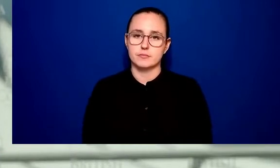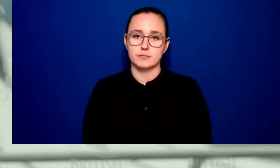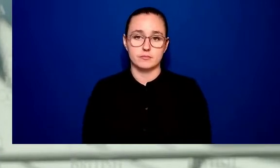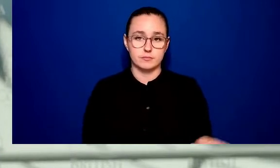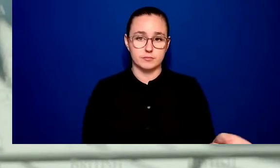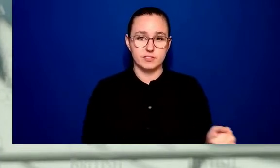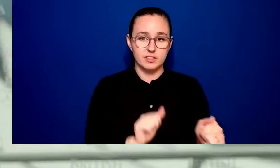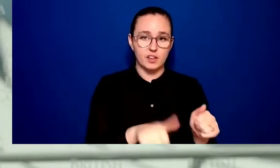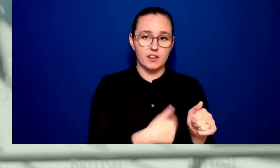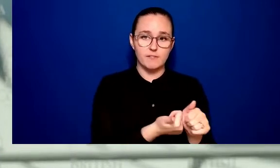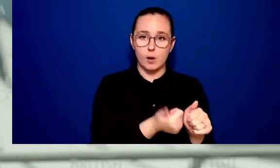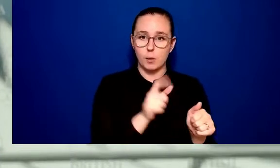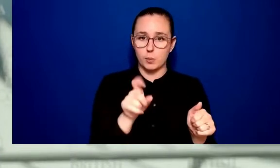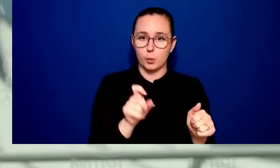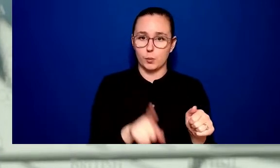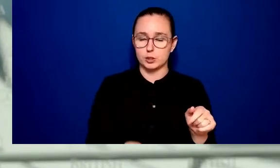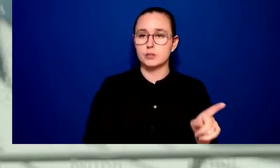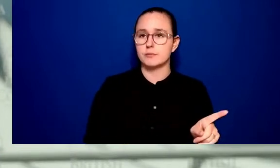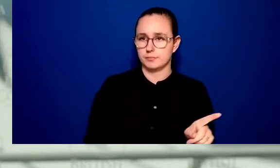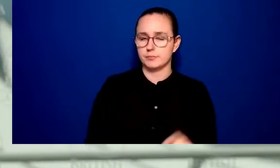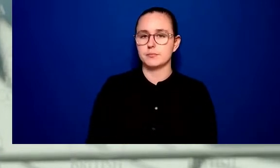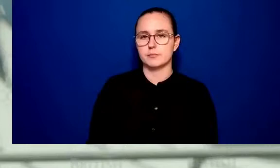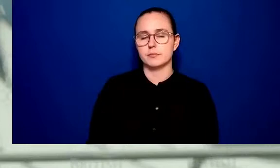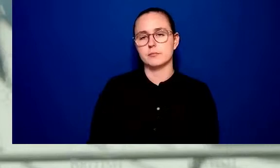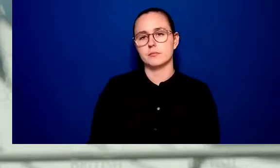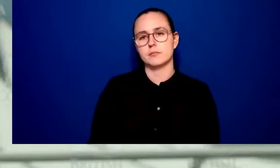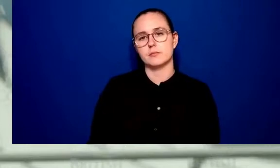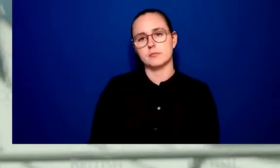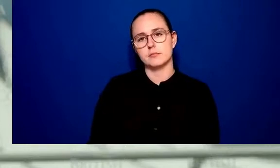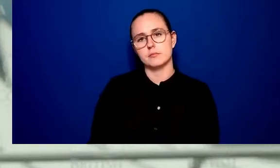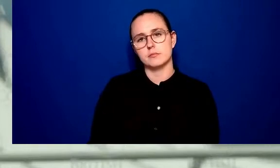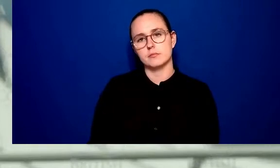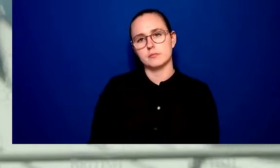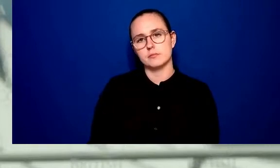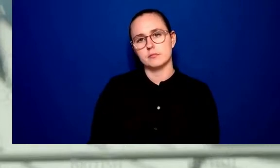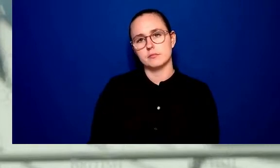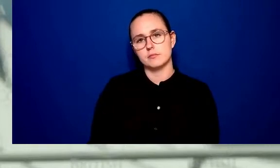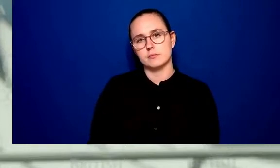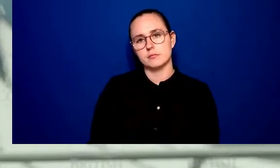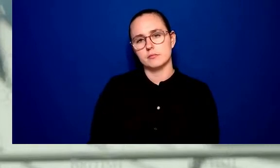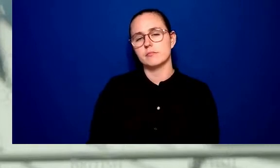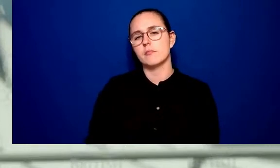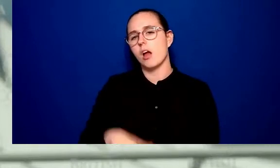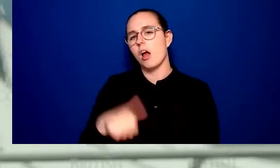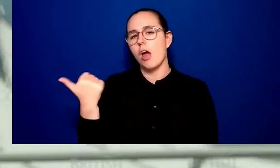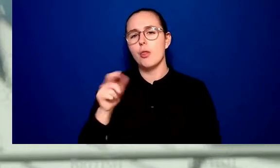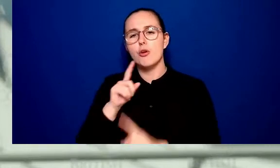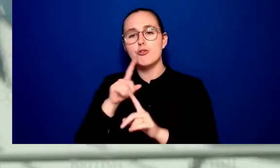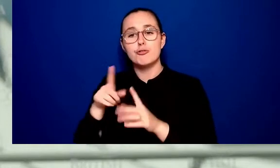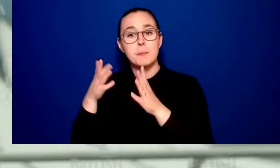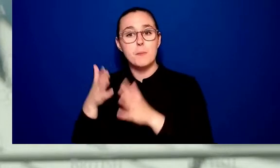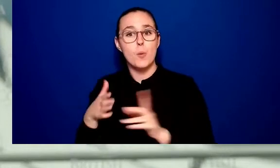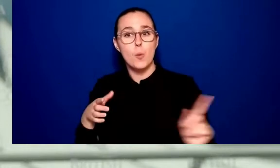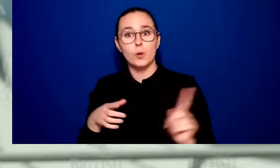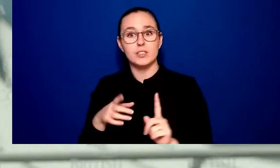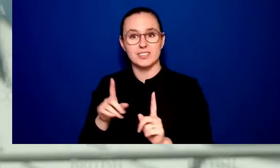thanks Just to build on Richard's question about the idea of, uh opening arenas and concerts up again at the end of August, when you announced the